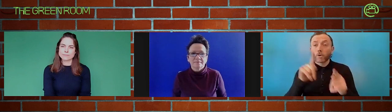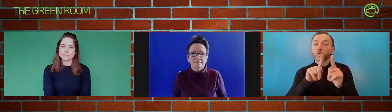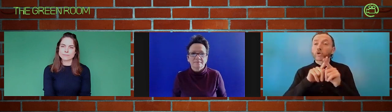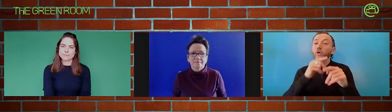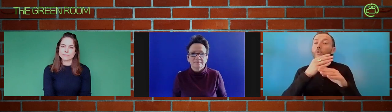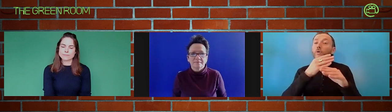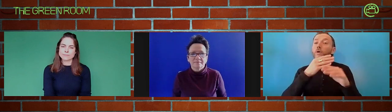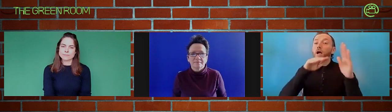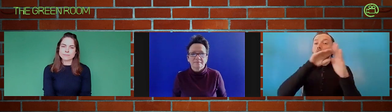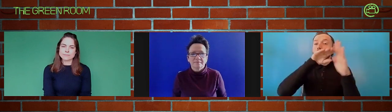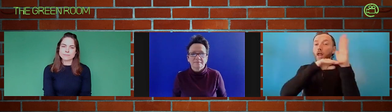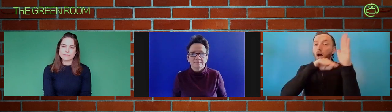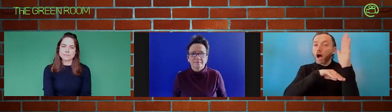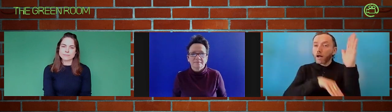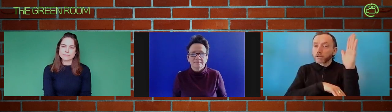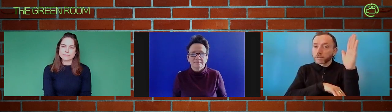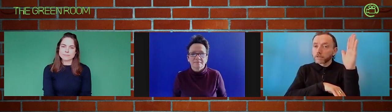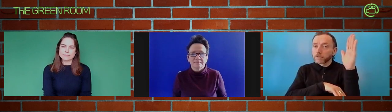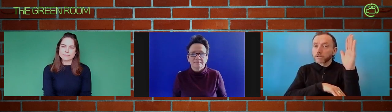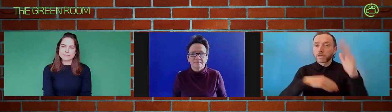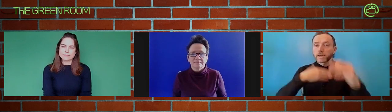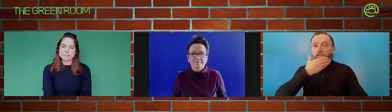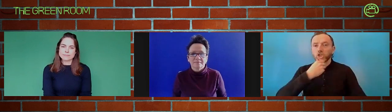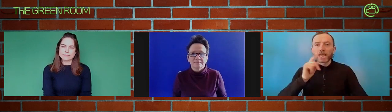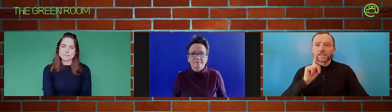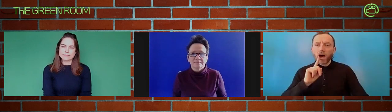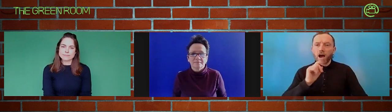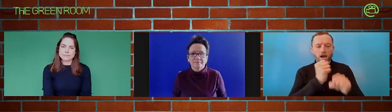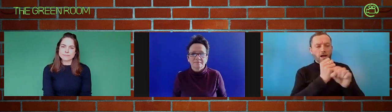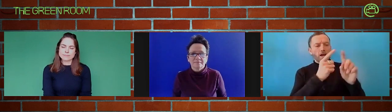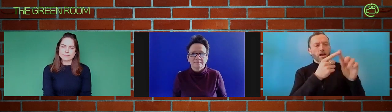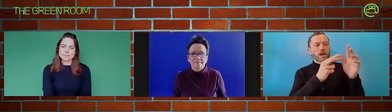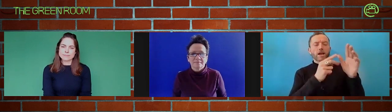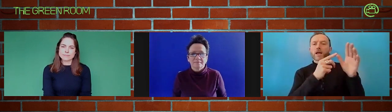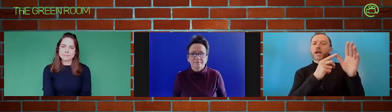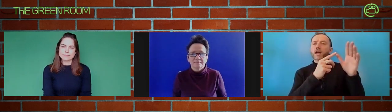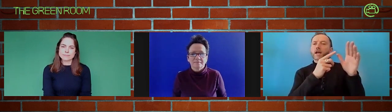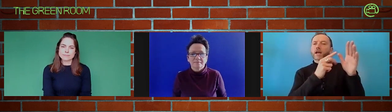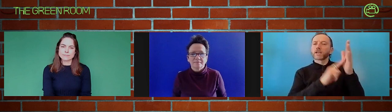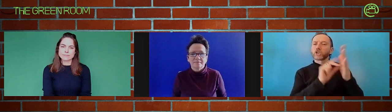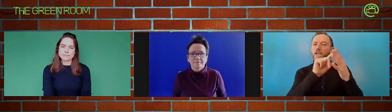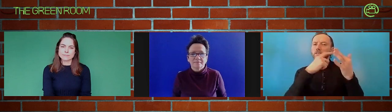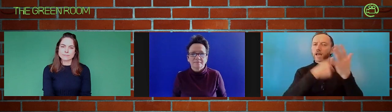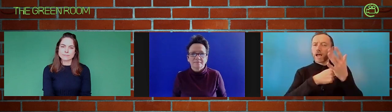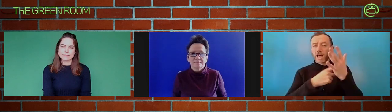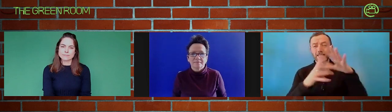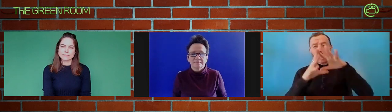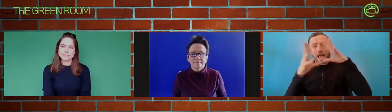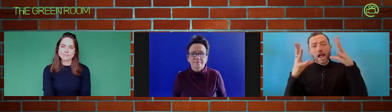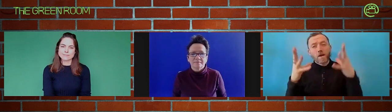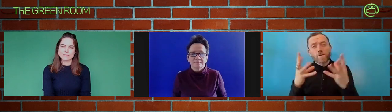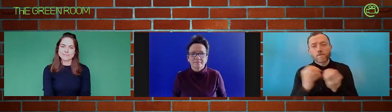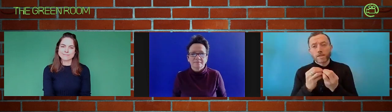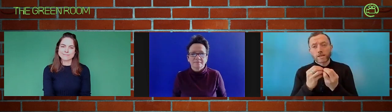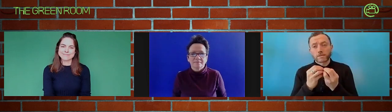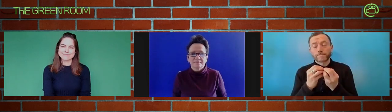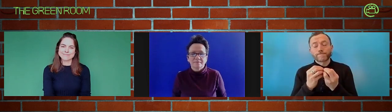gender. It's the whole thing. And it feels like a really positive group of people. Very, very positive